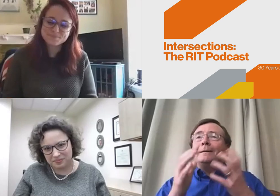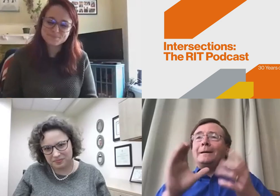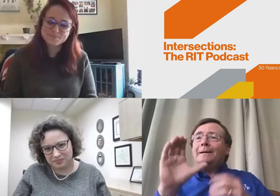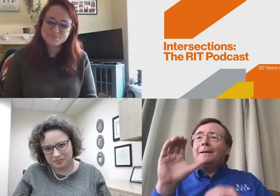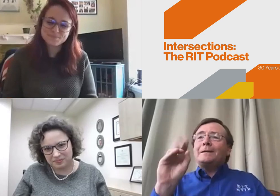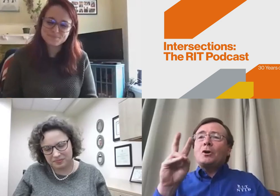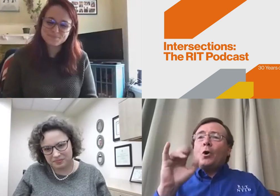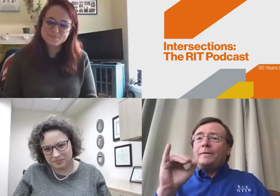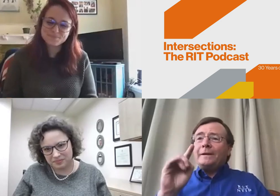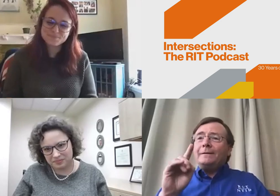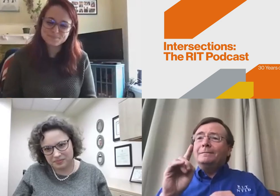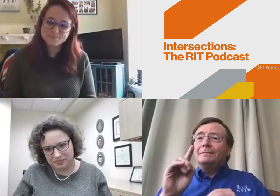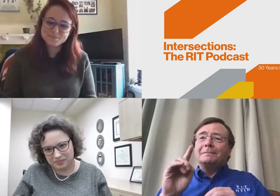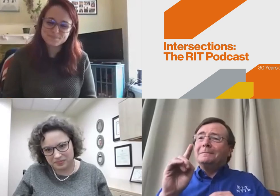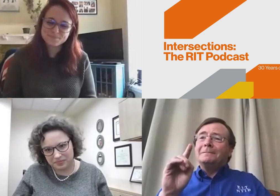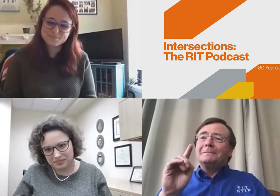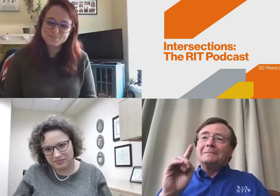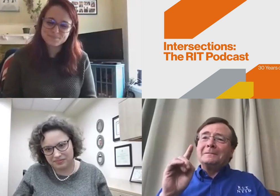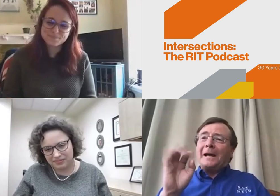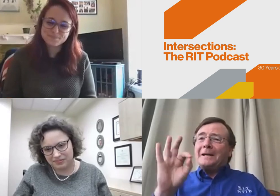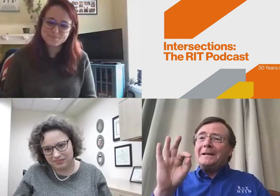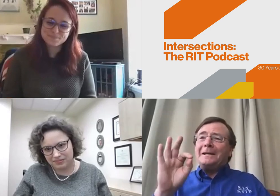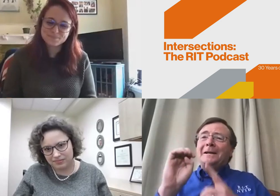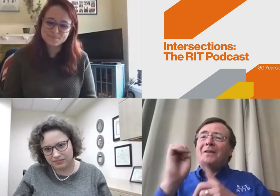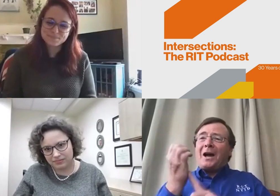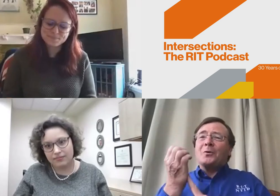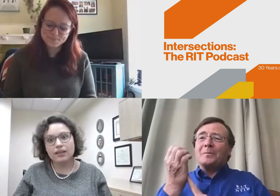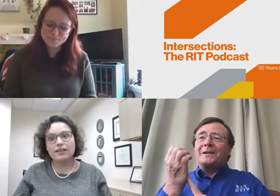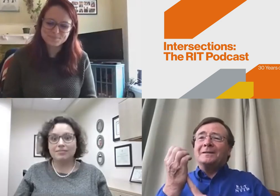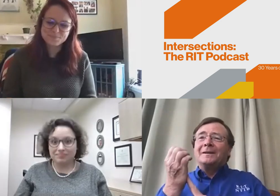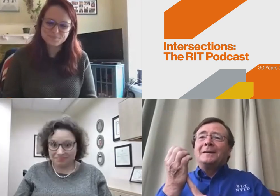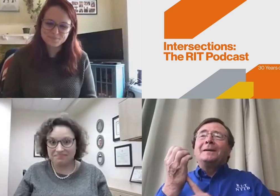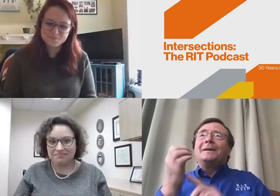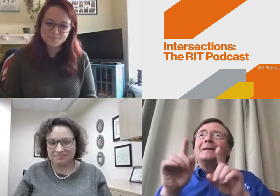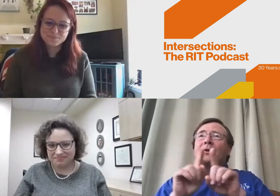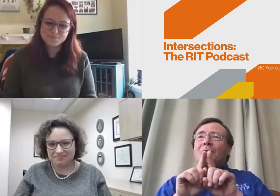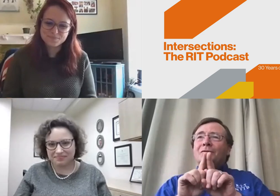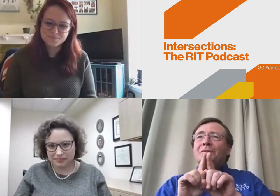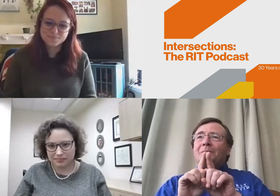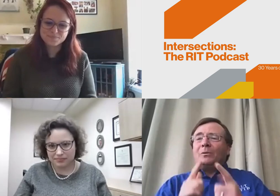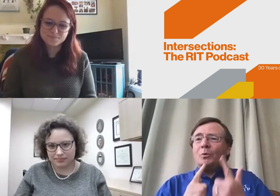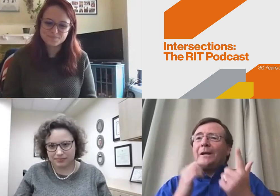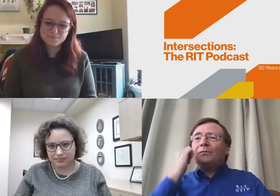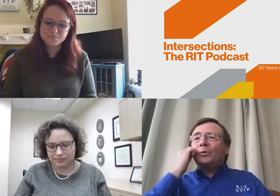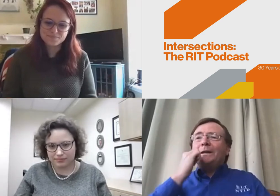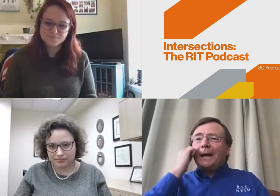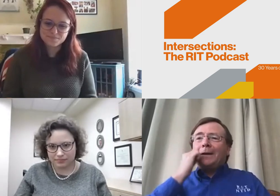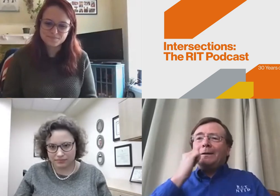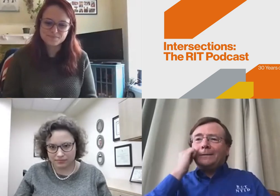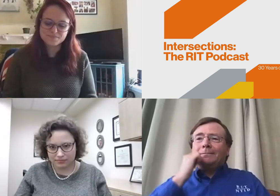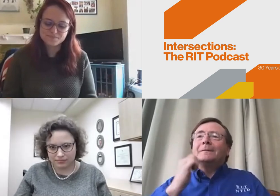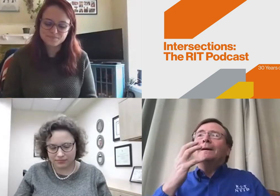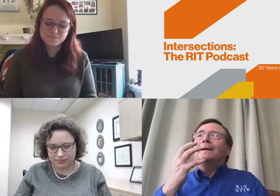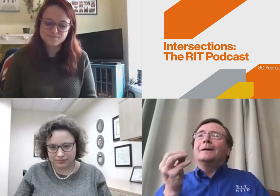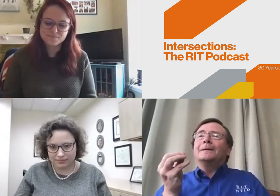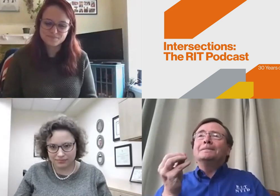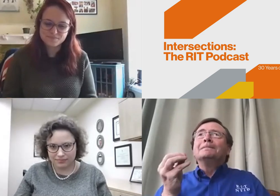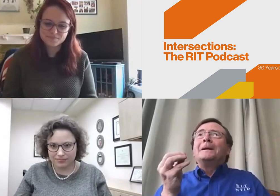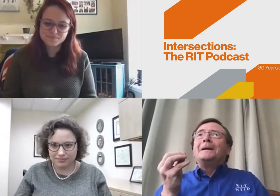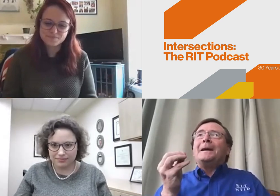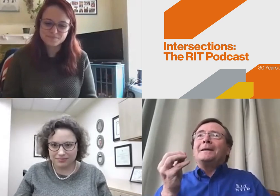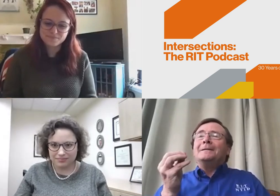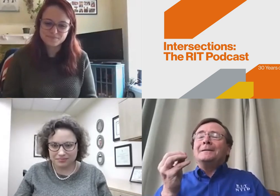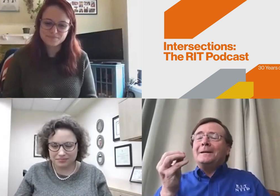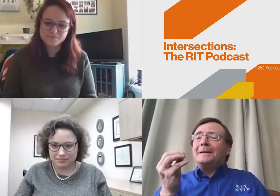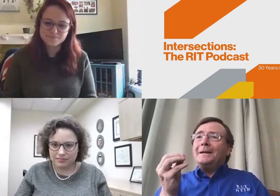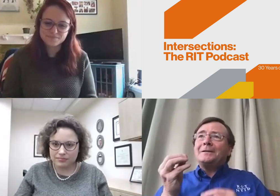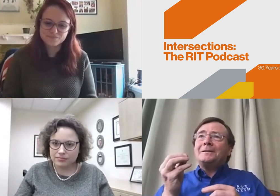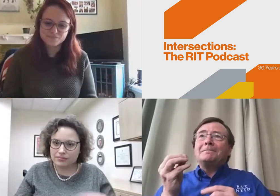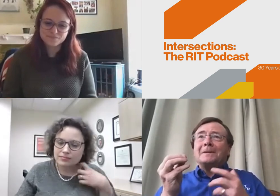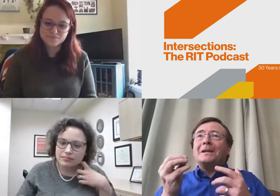And in this COVID-19 environment, it's also something we live with daily and it is very